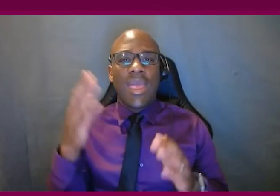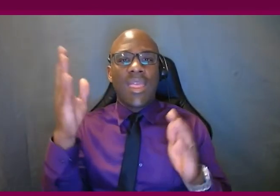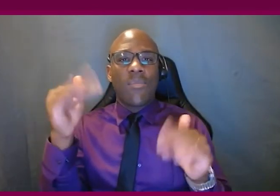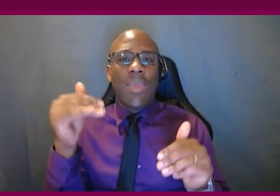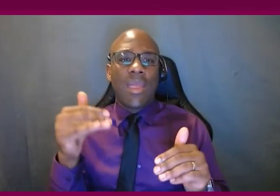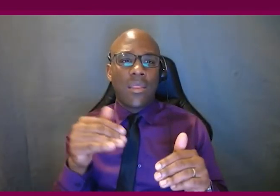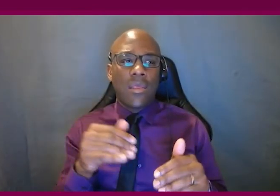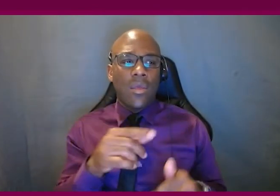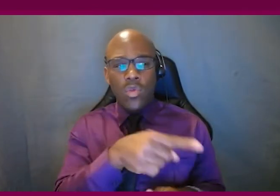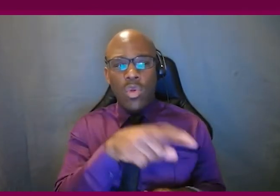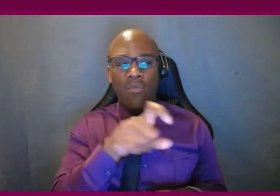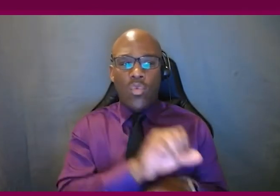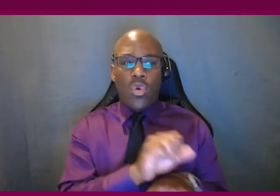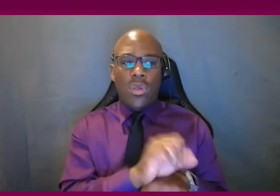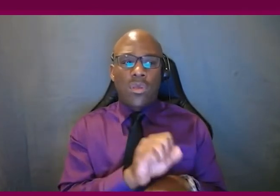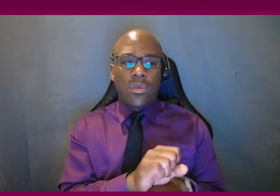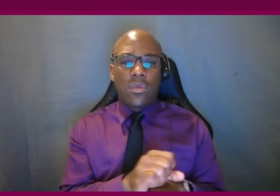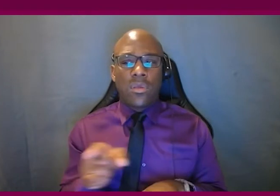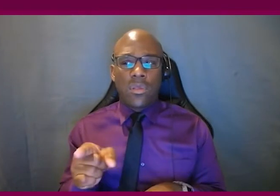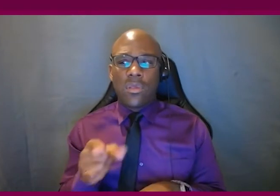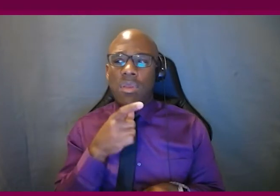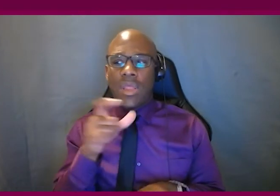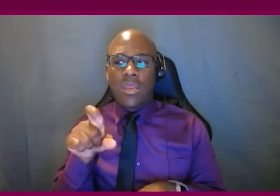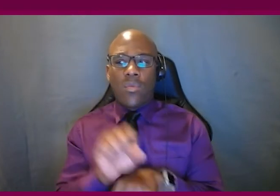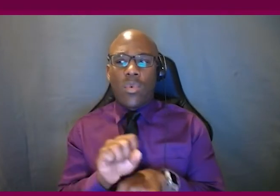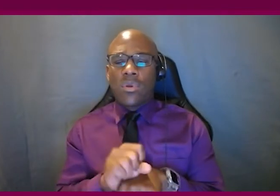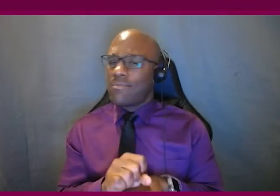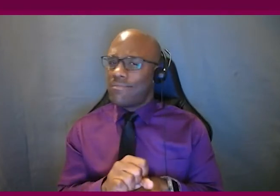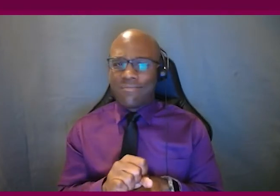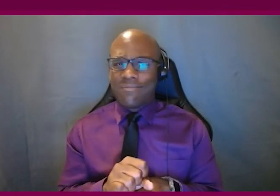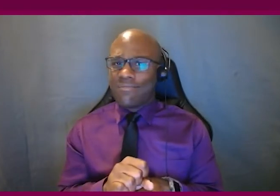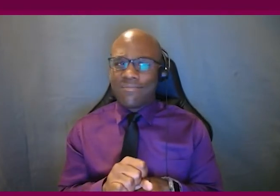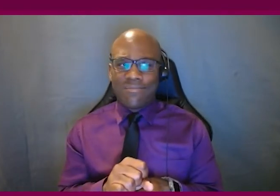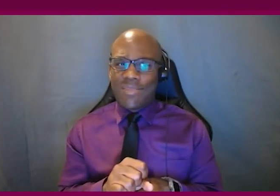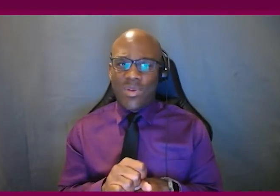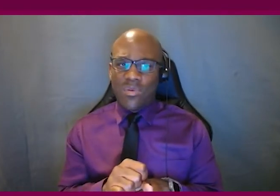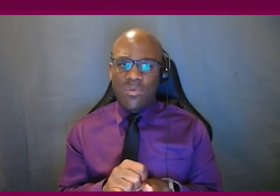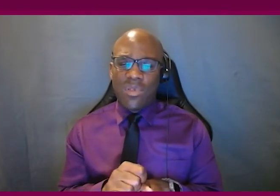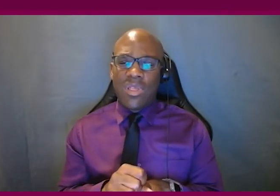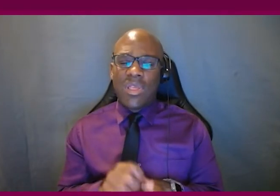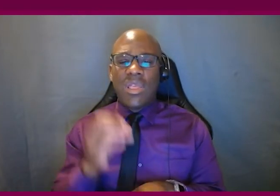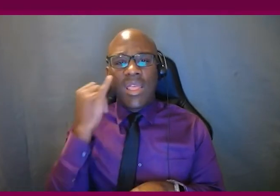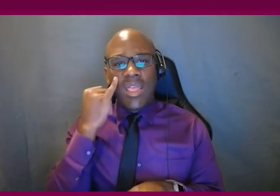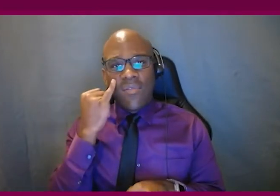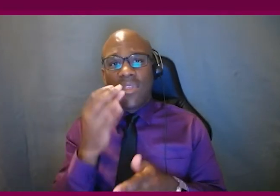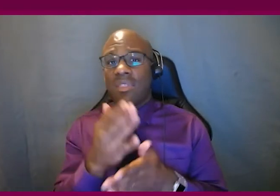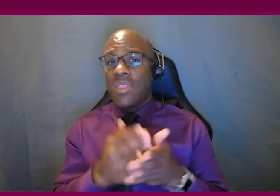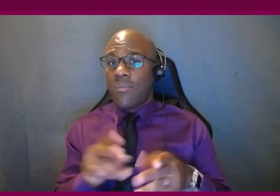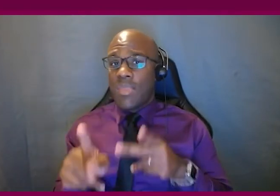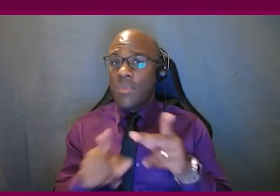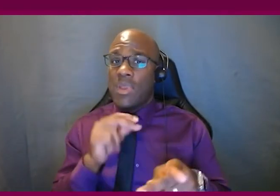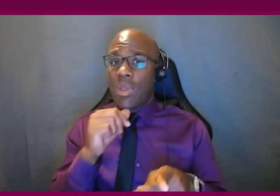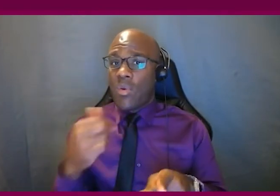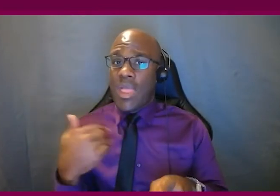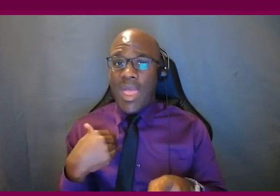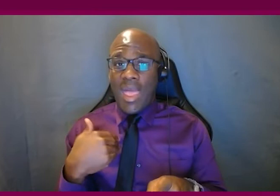There's just so many ways that ableism is so present in the way that society is designed.